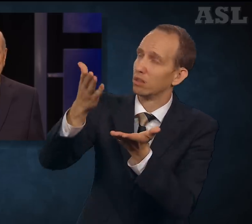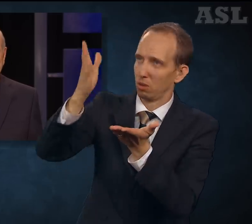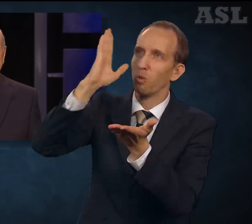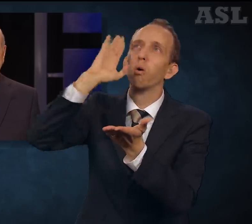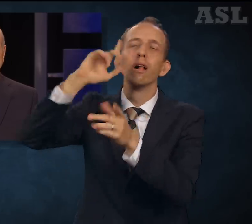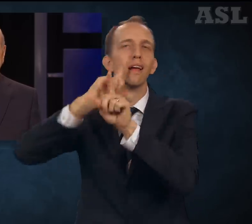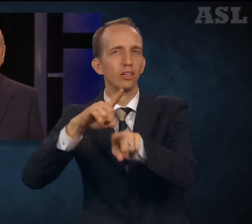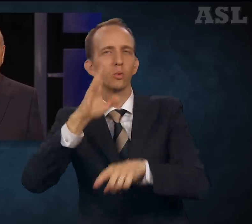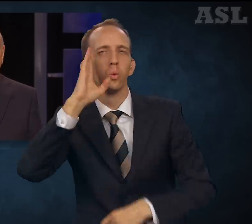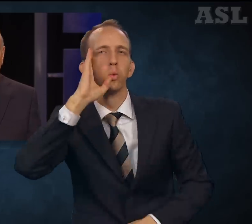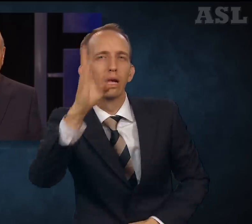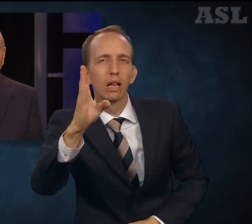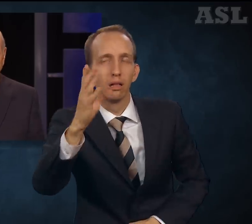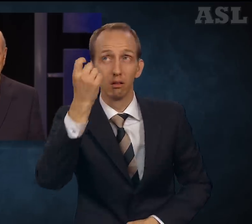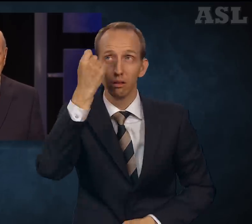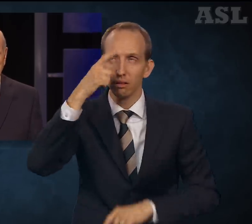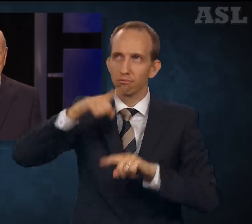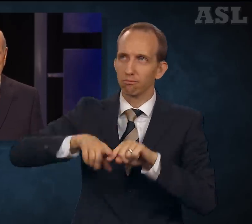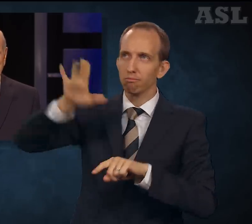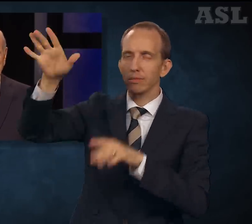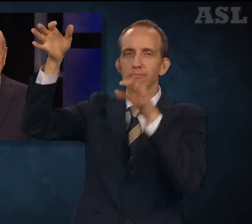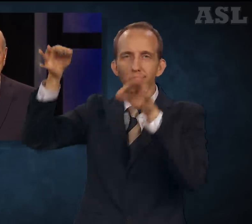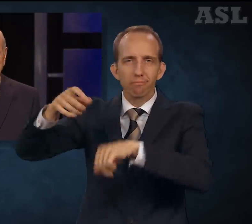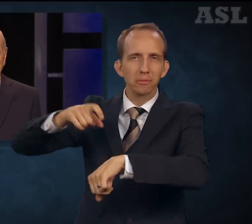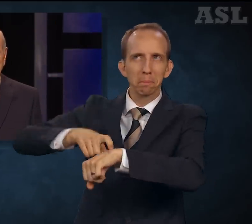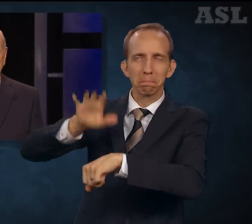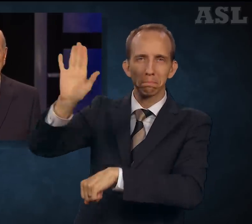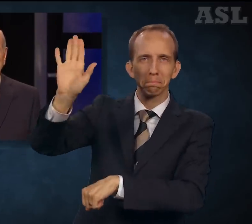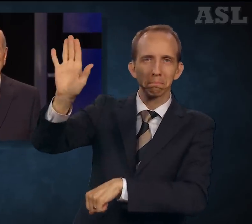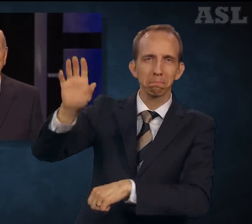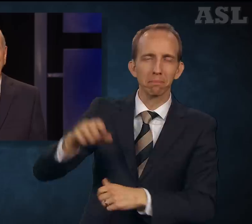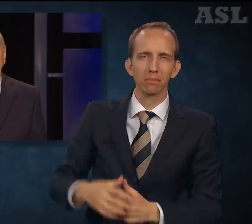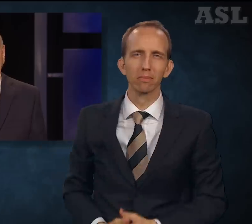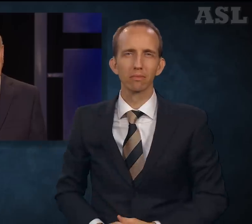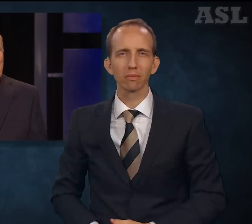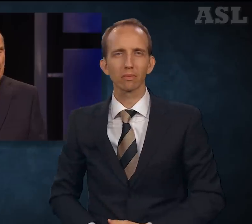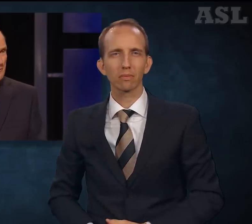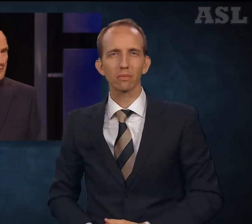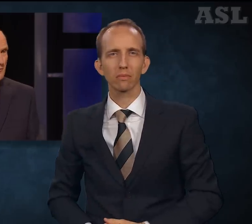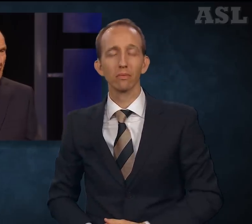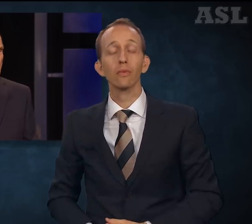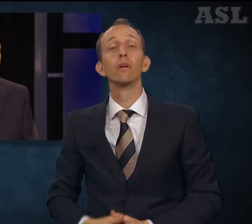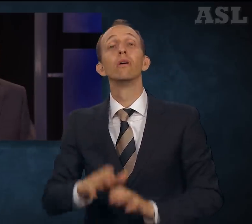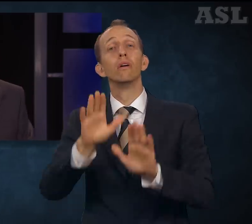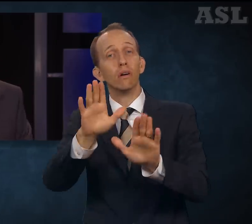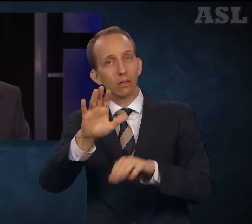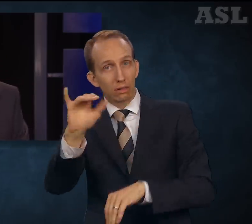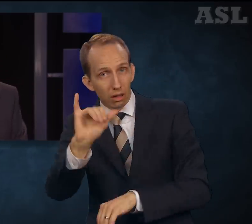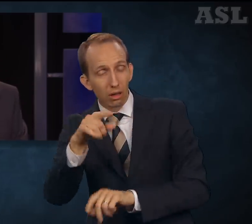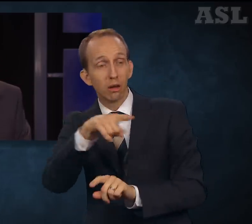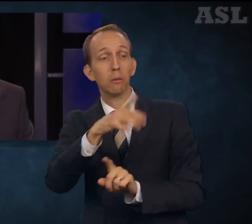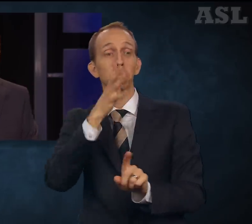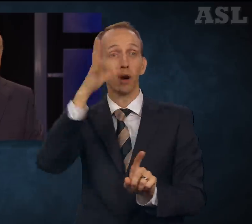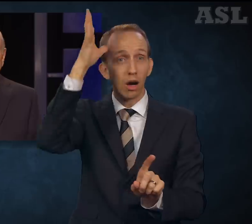YOU WILL BE GIVEN ANSWERS TO